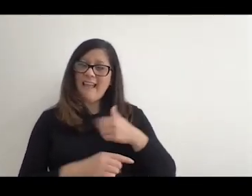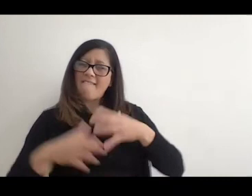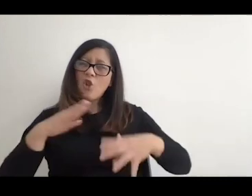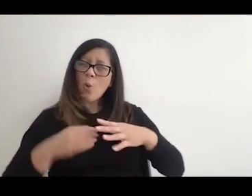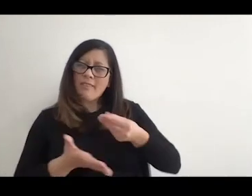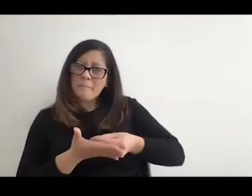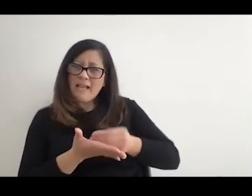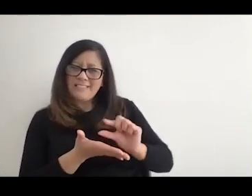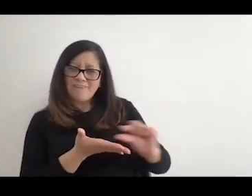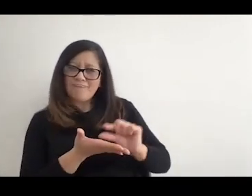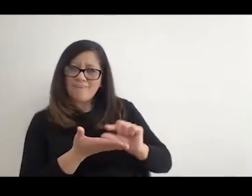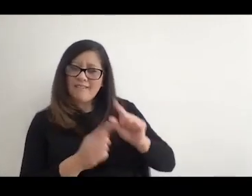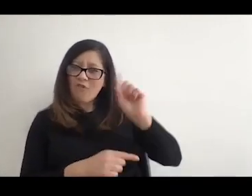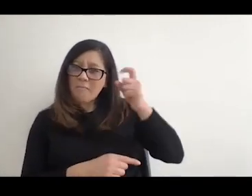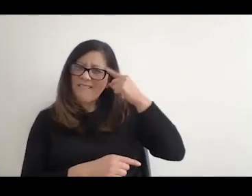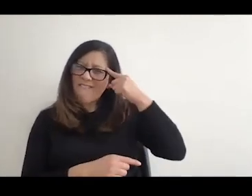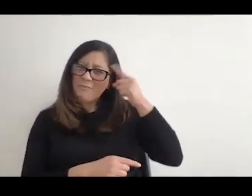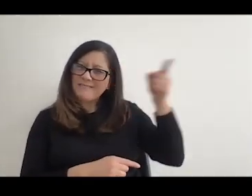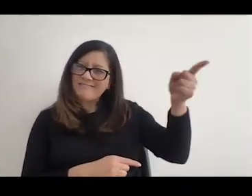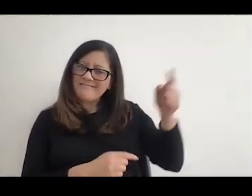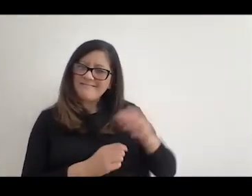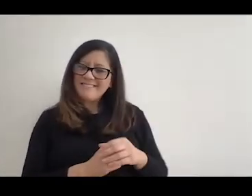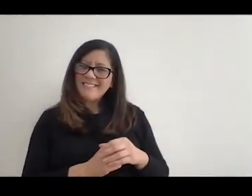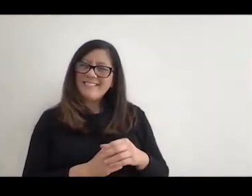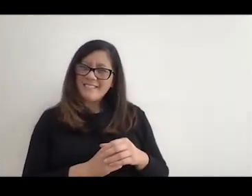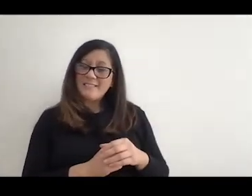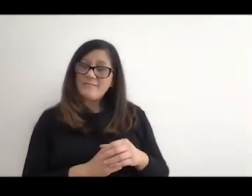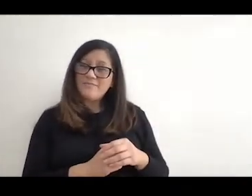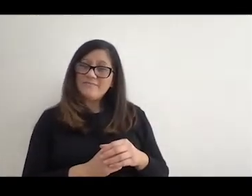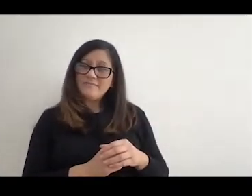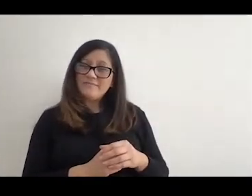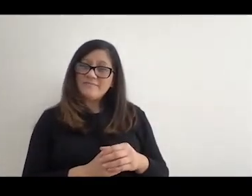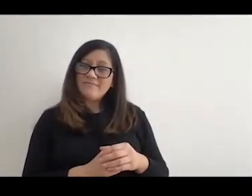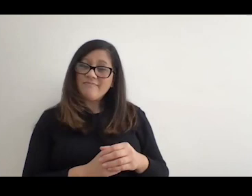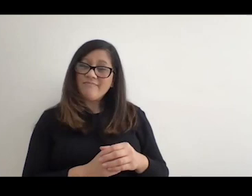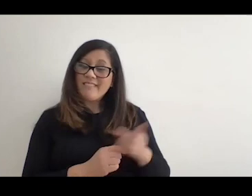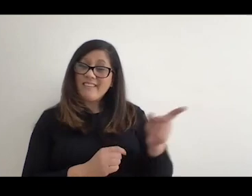For that, I think that should be the norm.